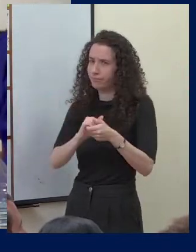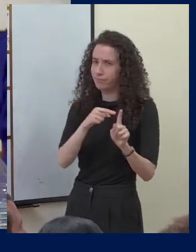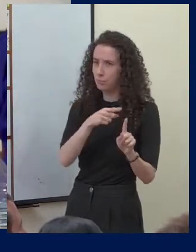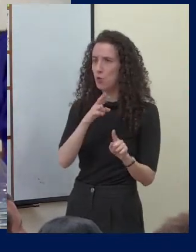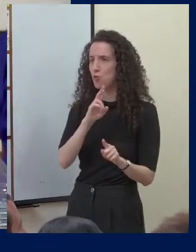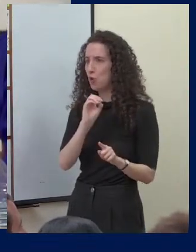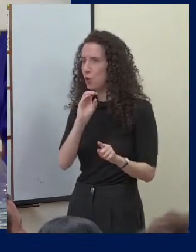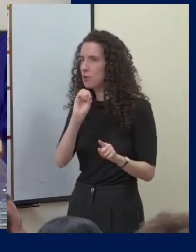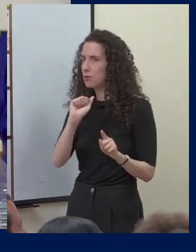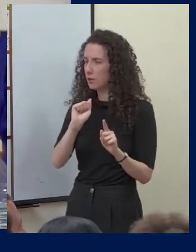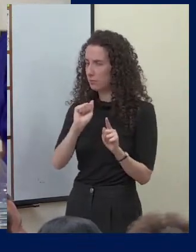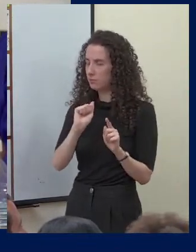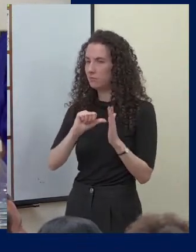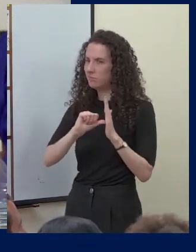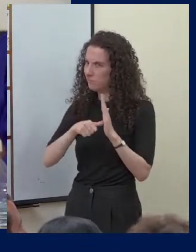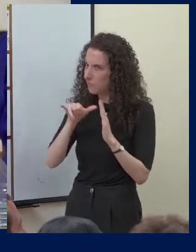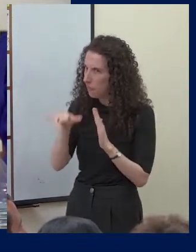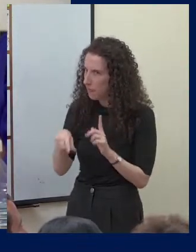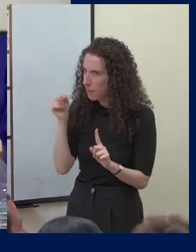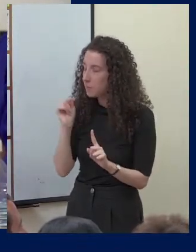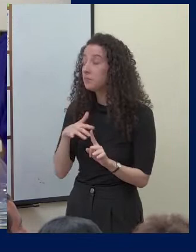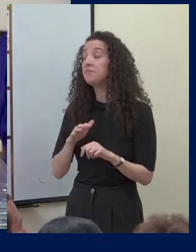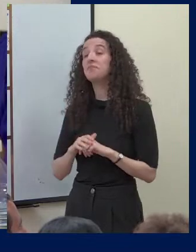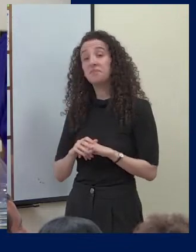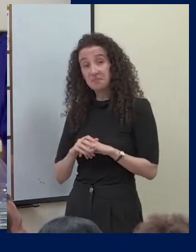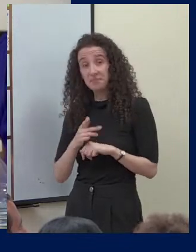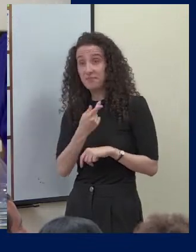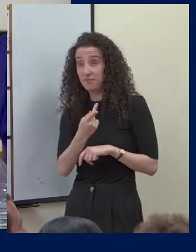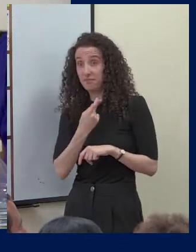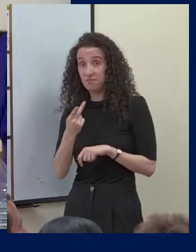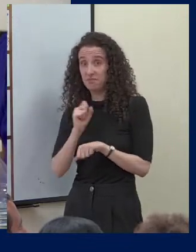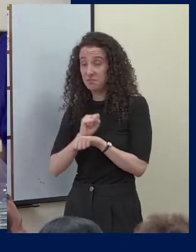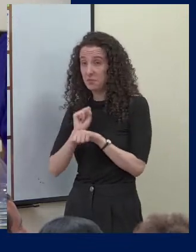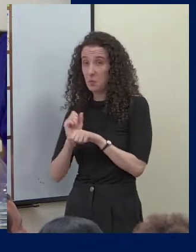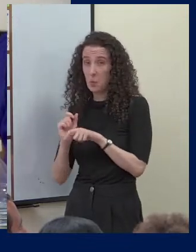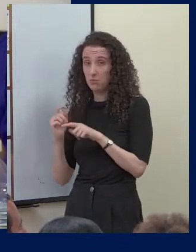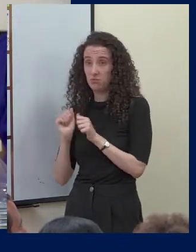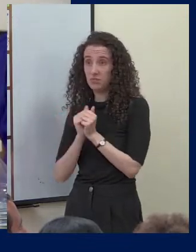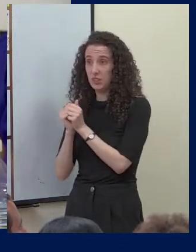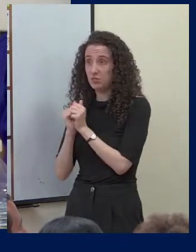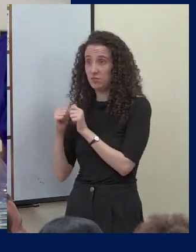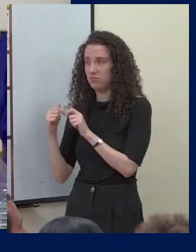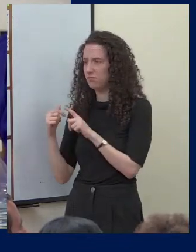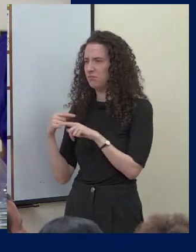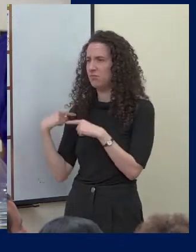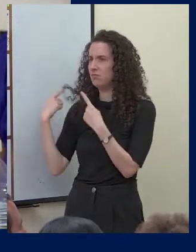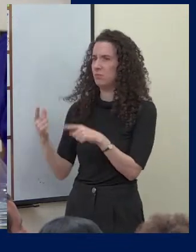We have been working together since at least 2010, 2011 something like that.